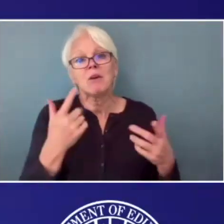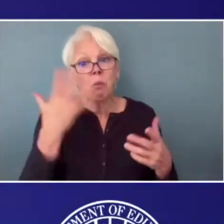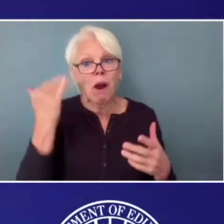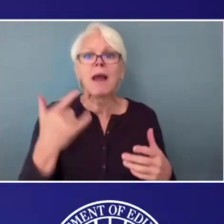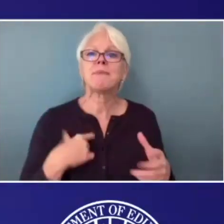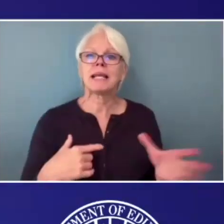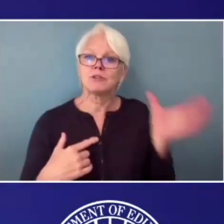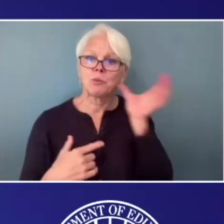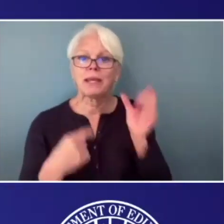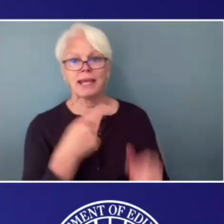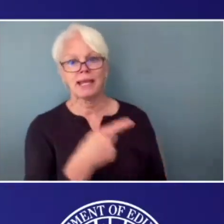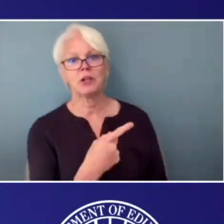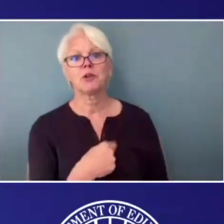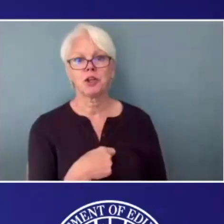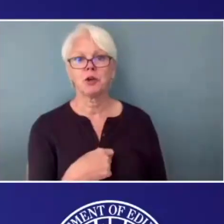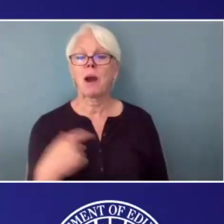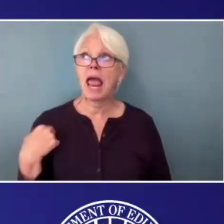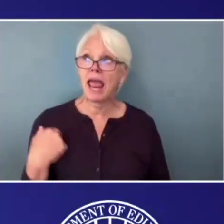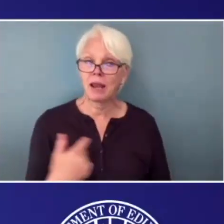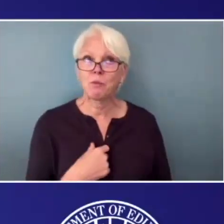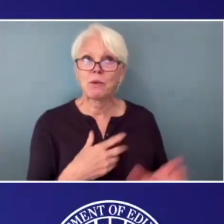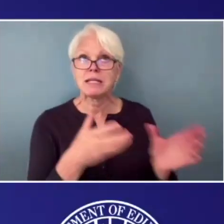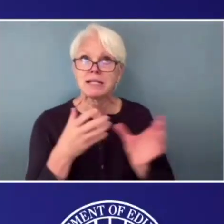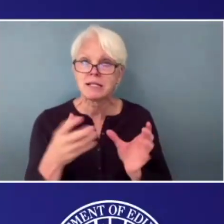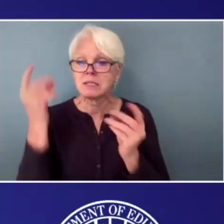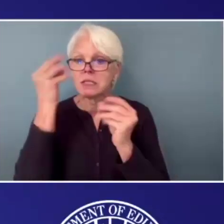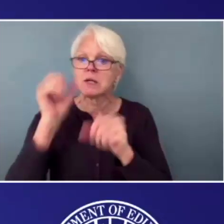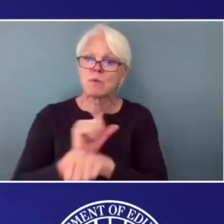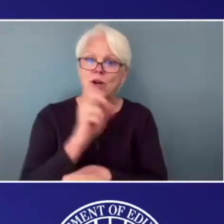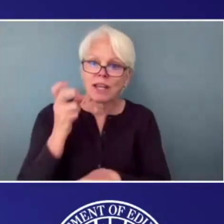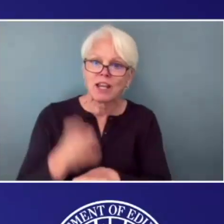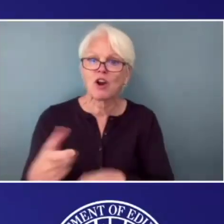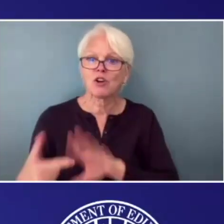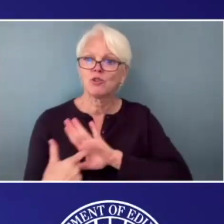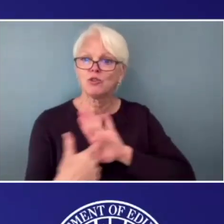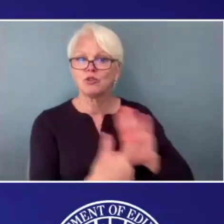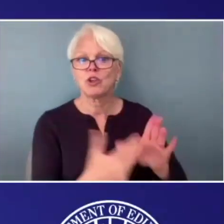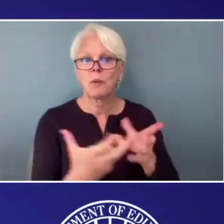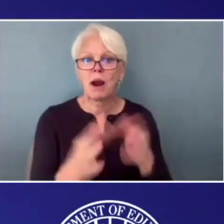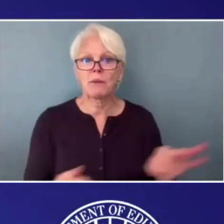we have been working really hard to show you how important this is to us,